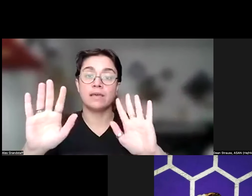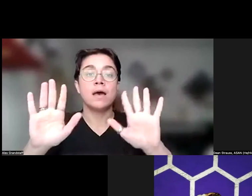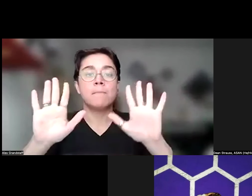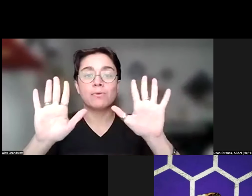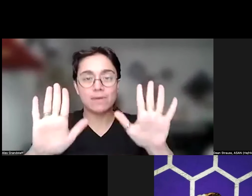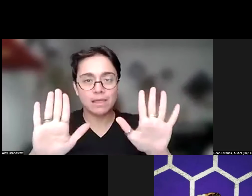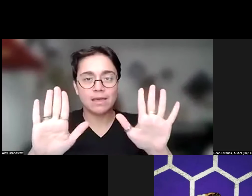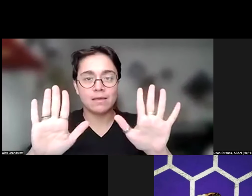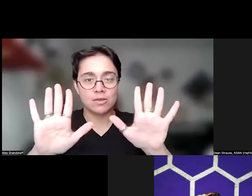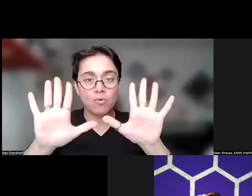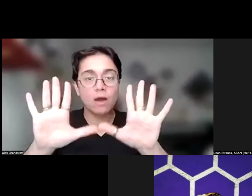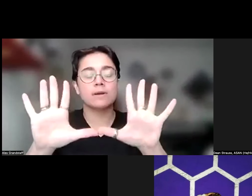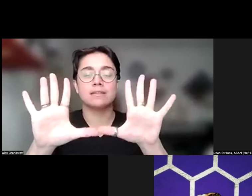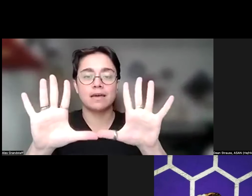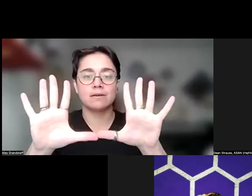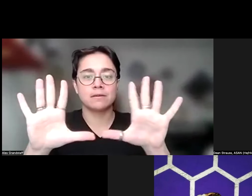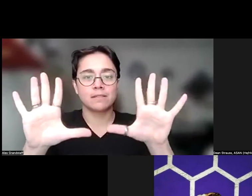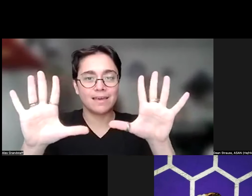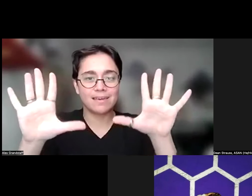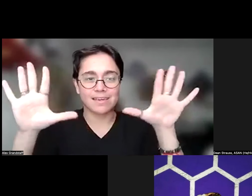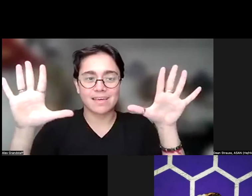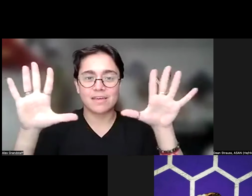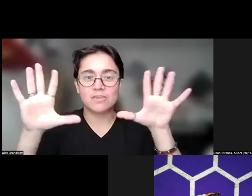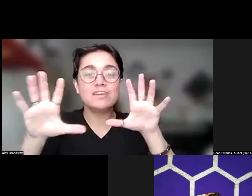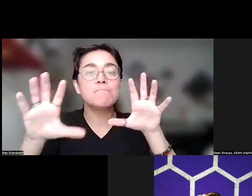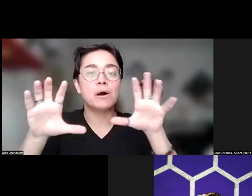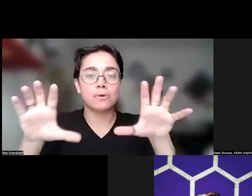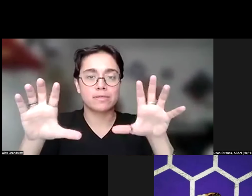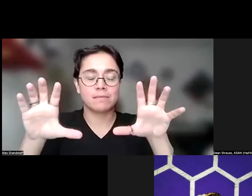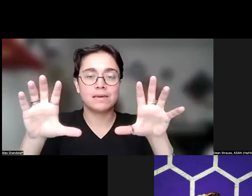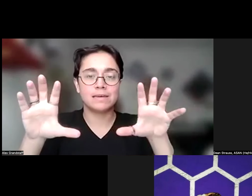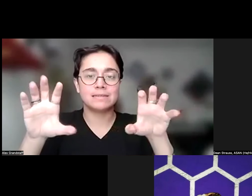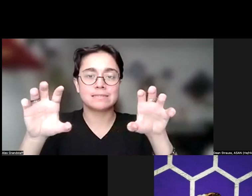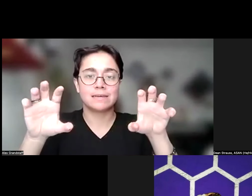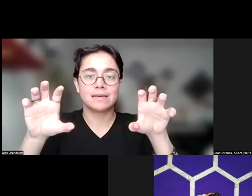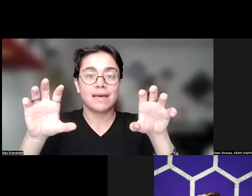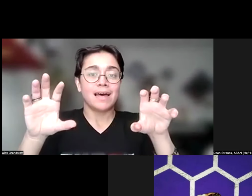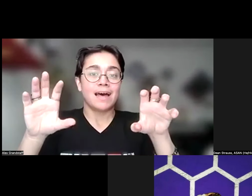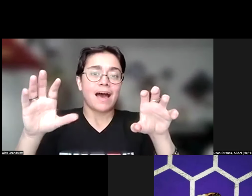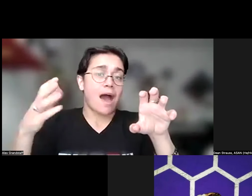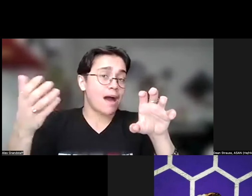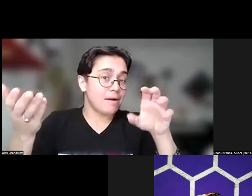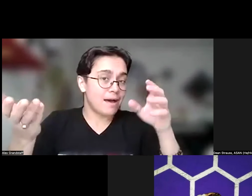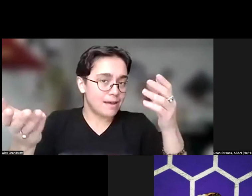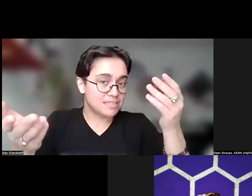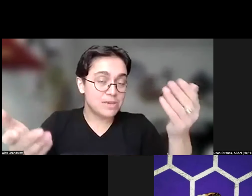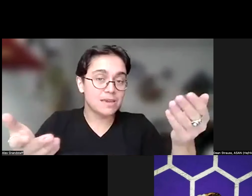and policy advocacy folks cannot work together. They are thinking about things to do differently.